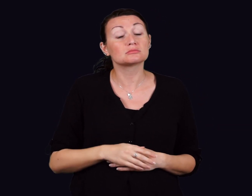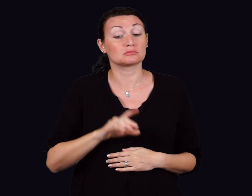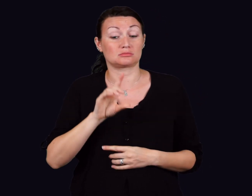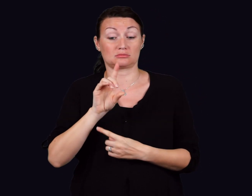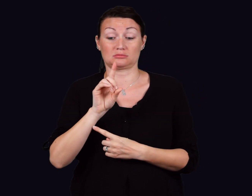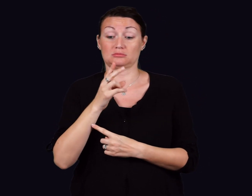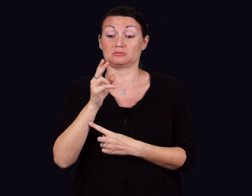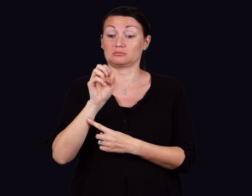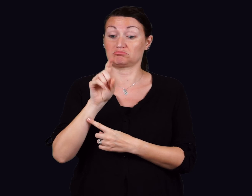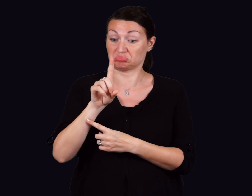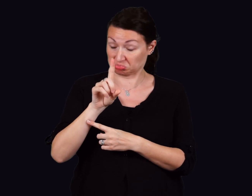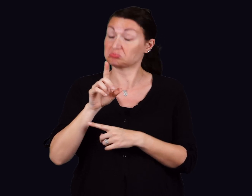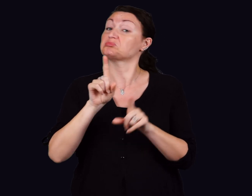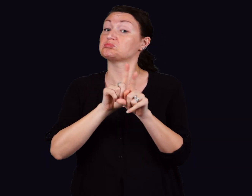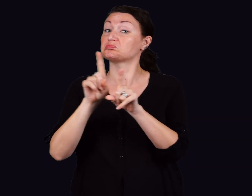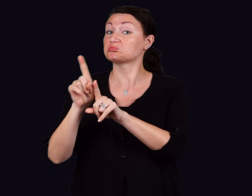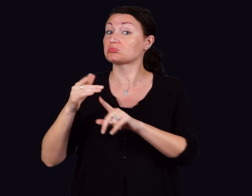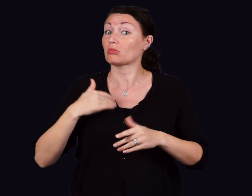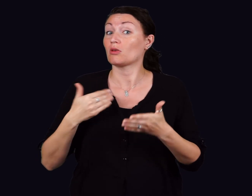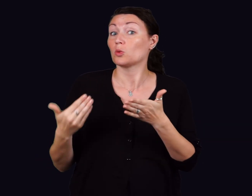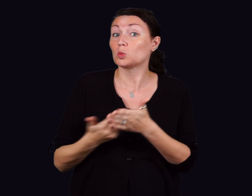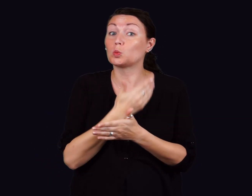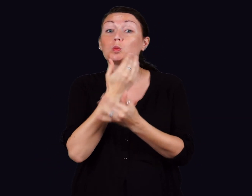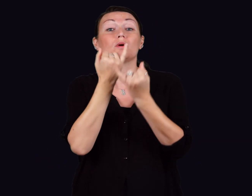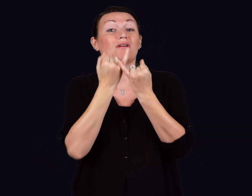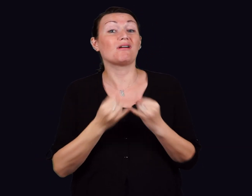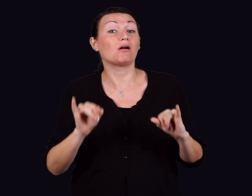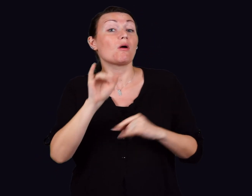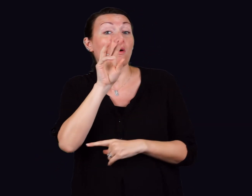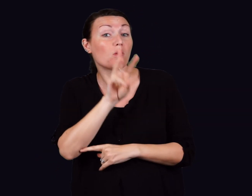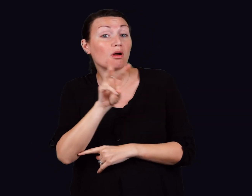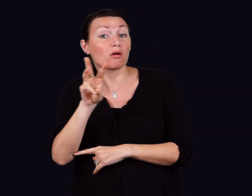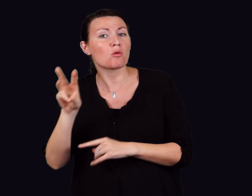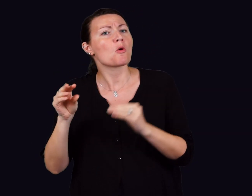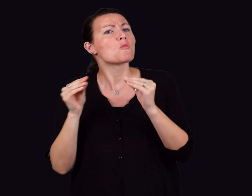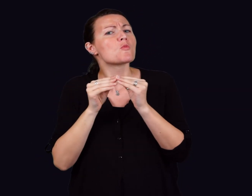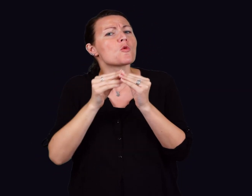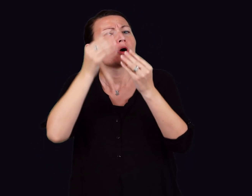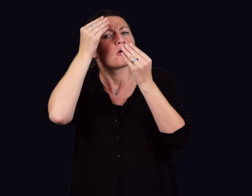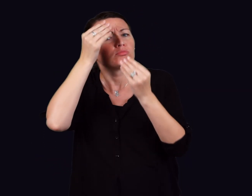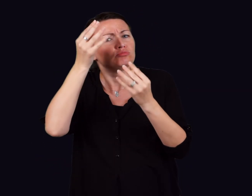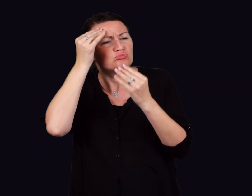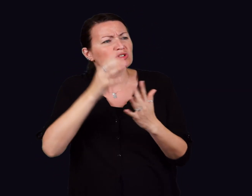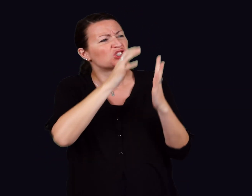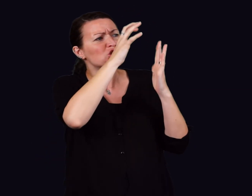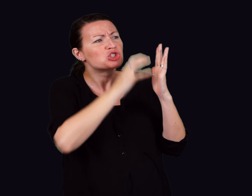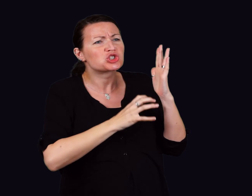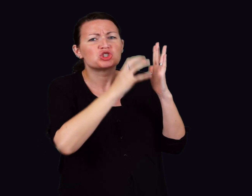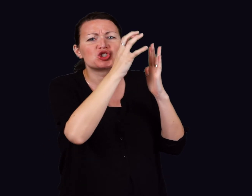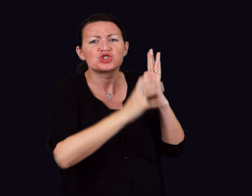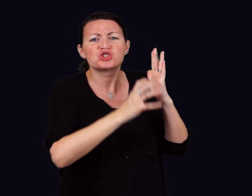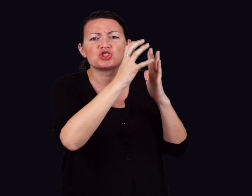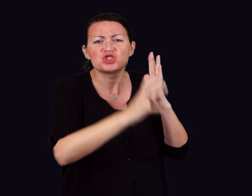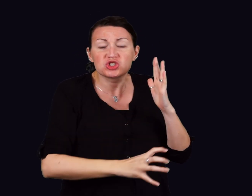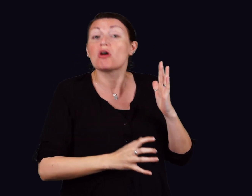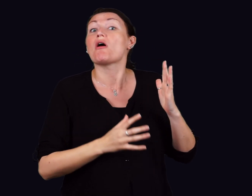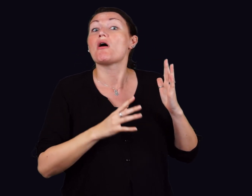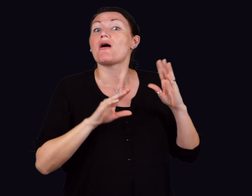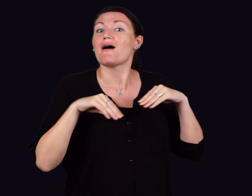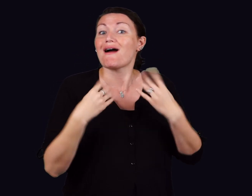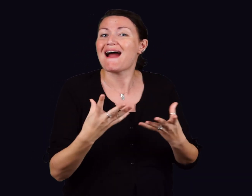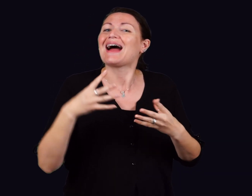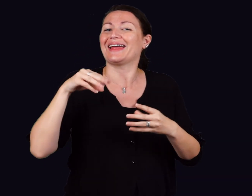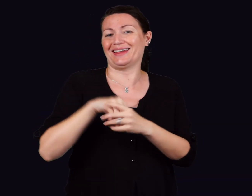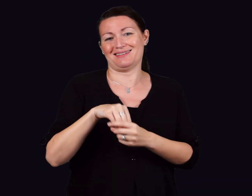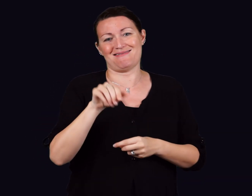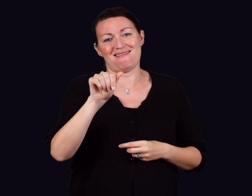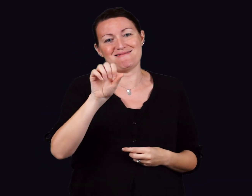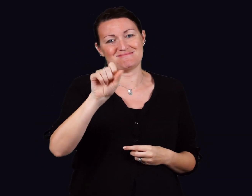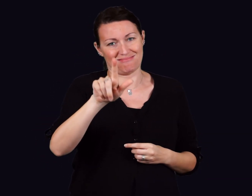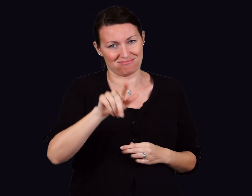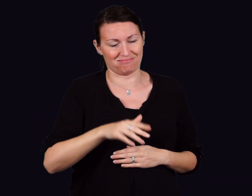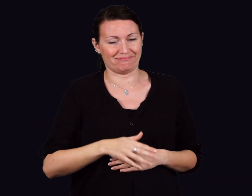*DHHSD will have a new, independent website with more content available in ASL